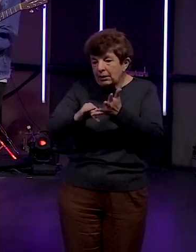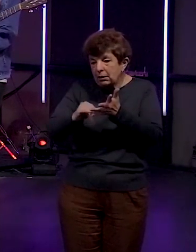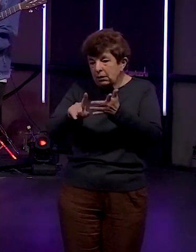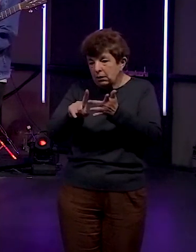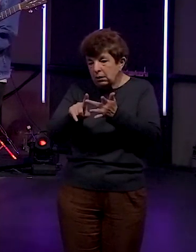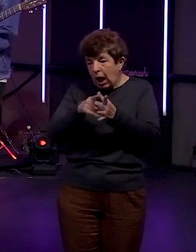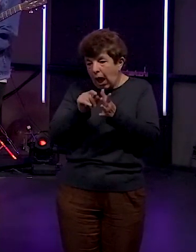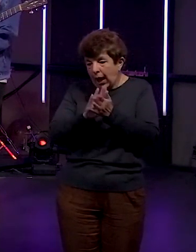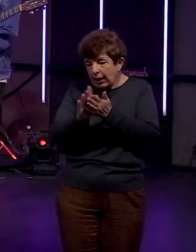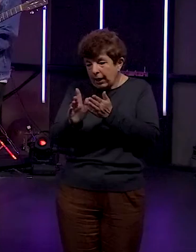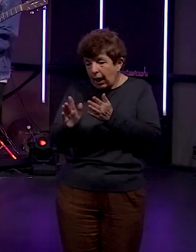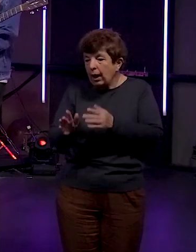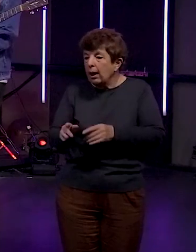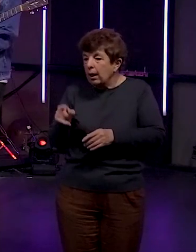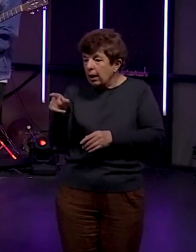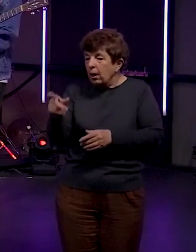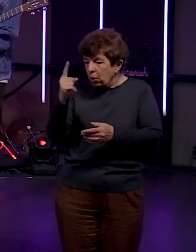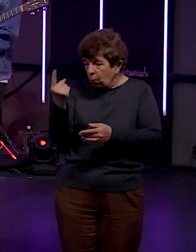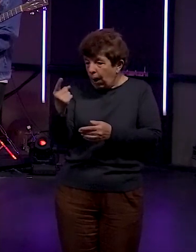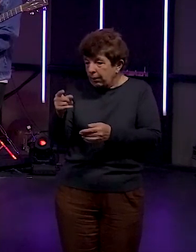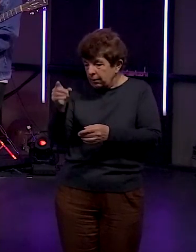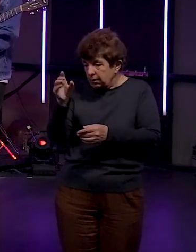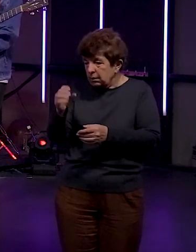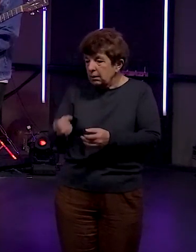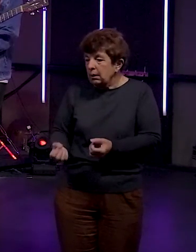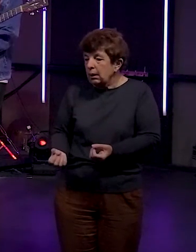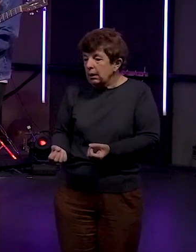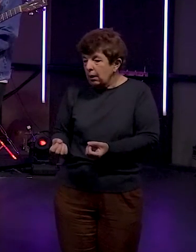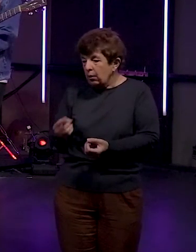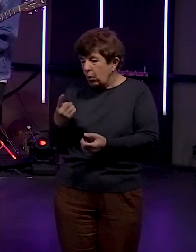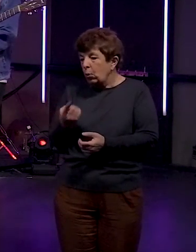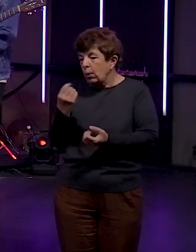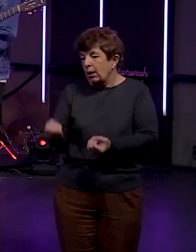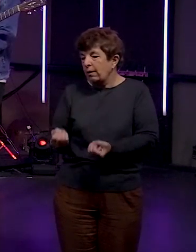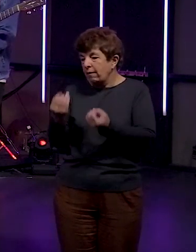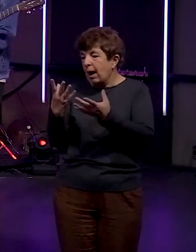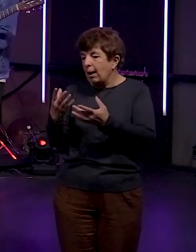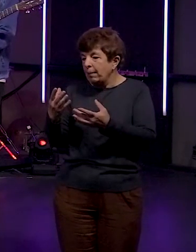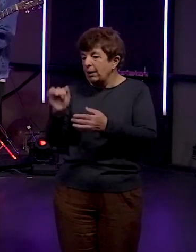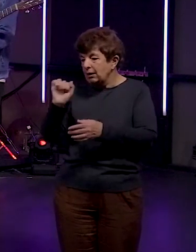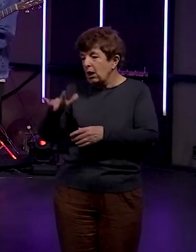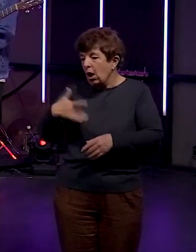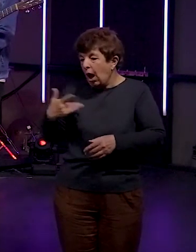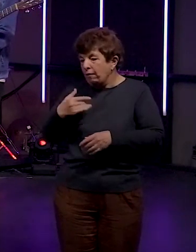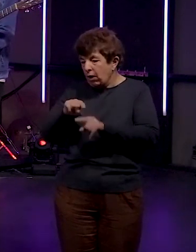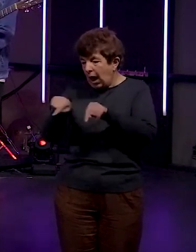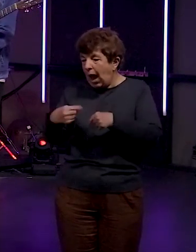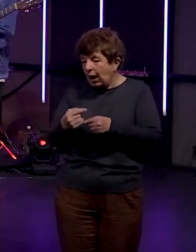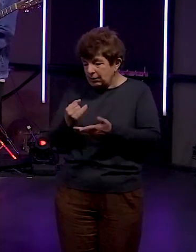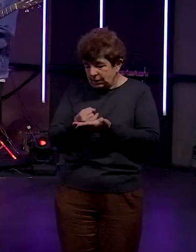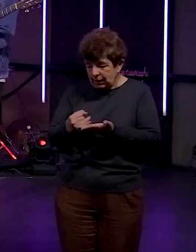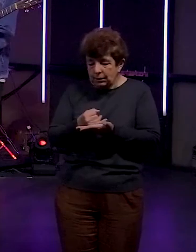the one sacrifice for our sin. And it would be by this sacrifice - by his